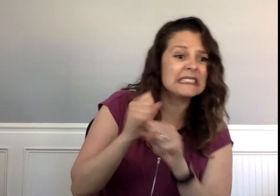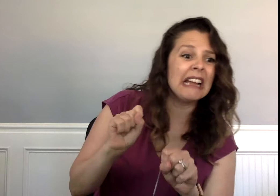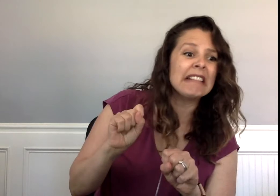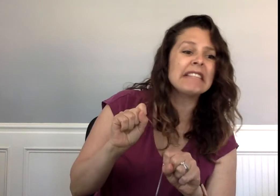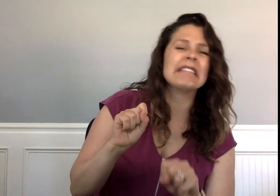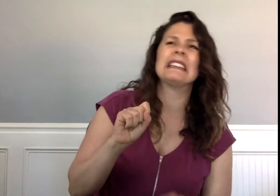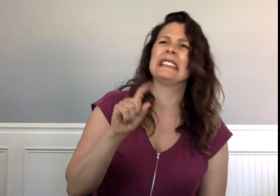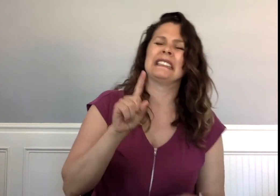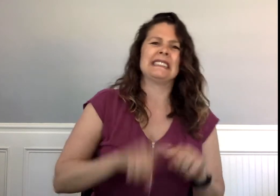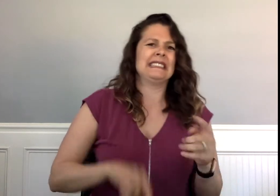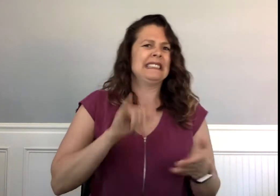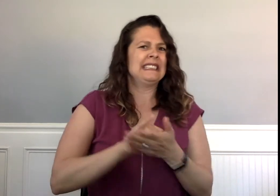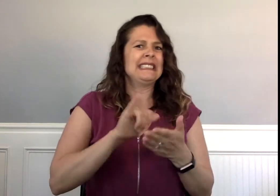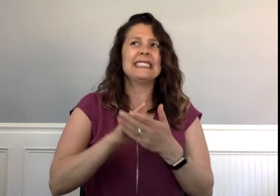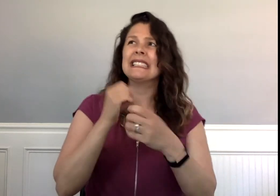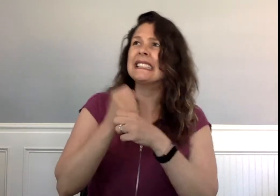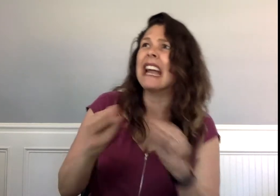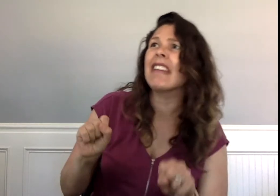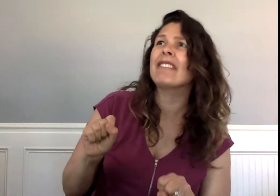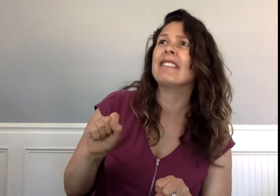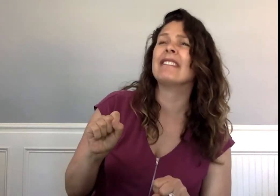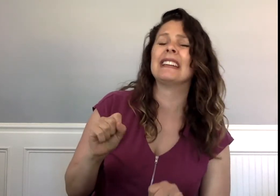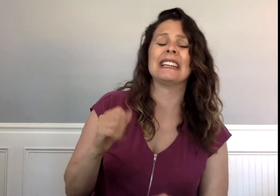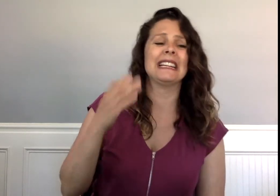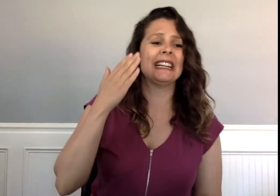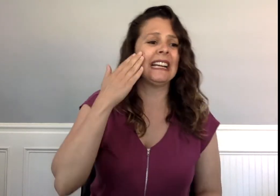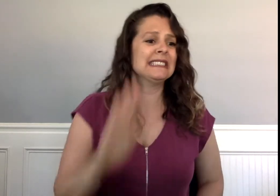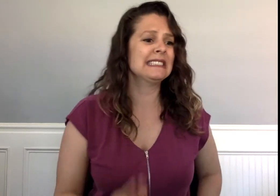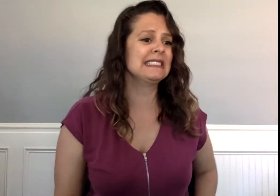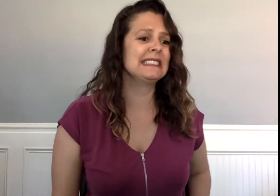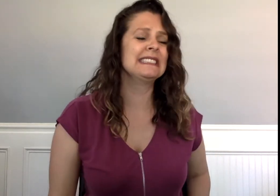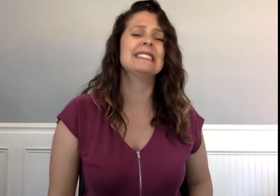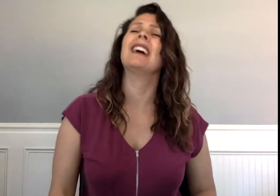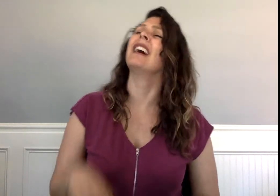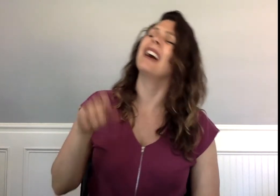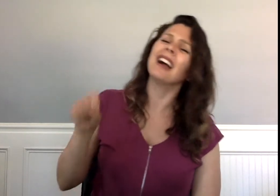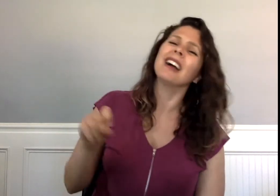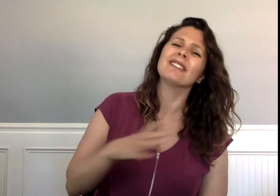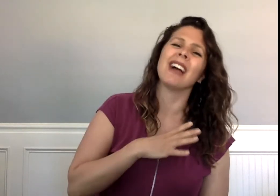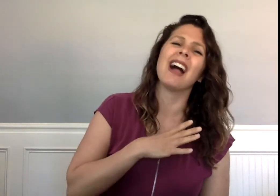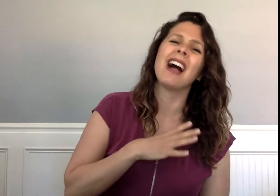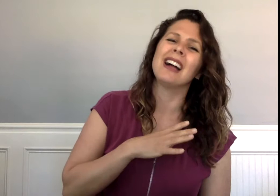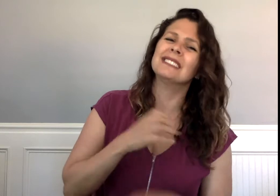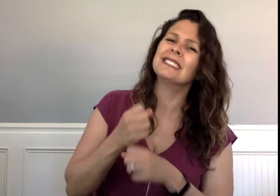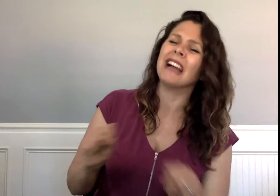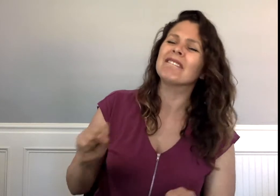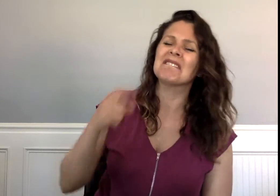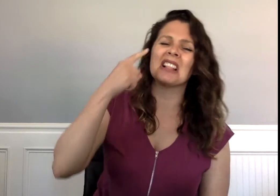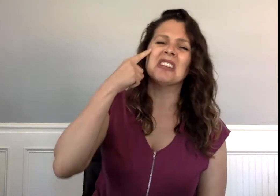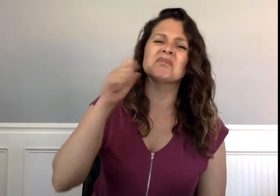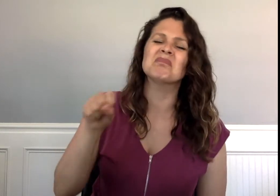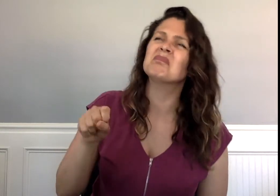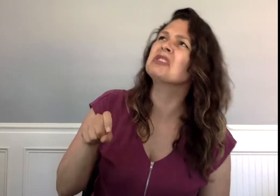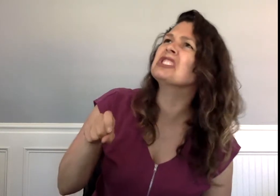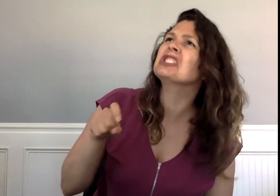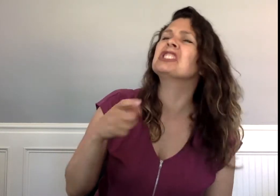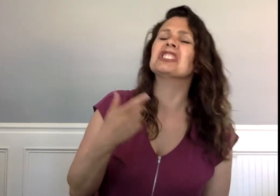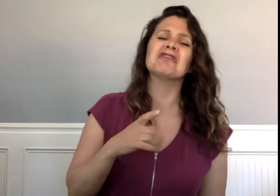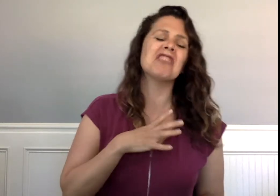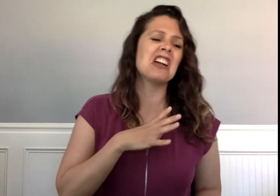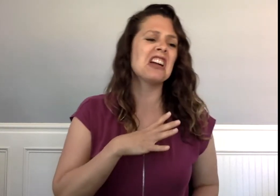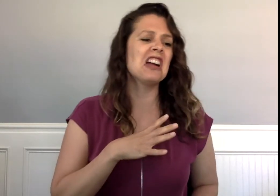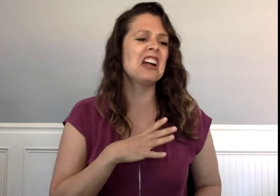“Is this safe? No way this is safe.” “I’m sure it’s perfectly safe.”